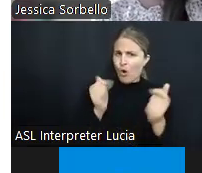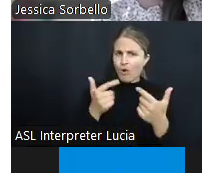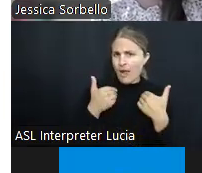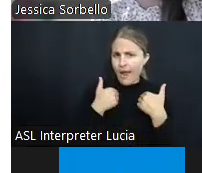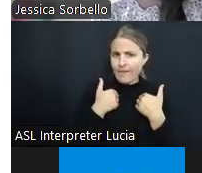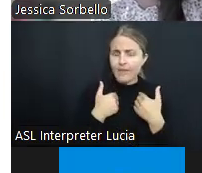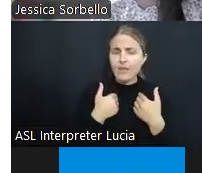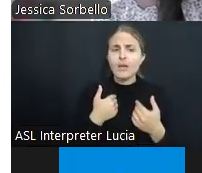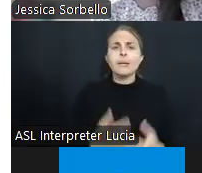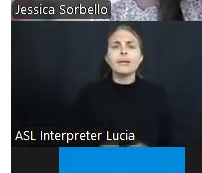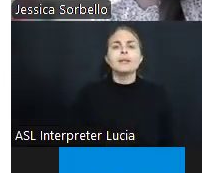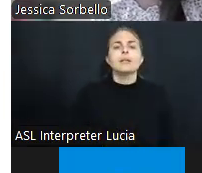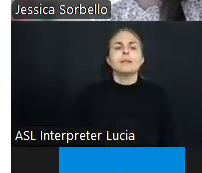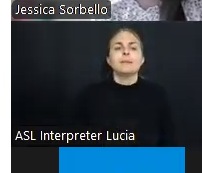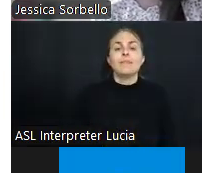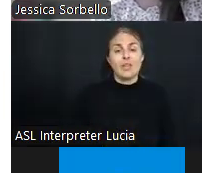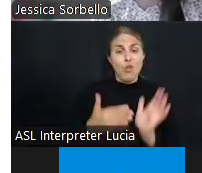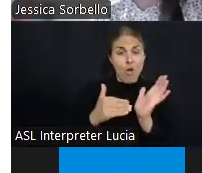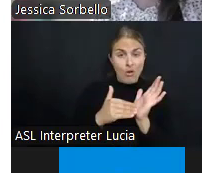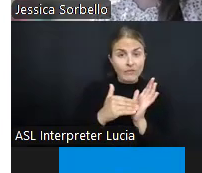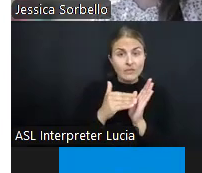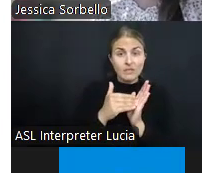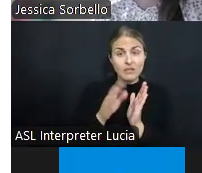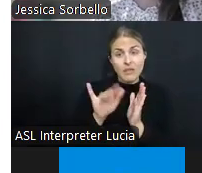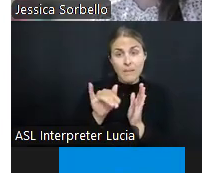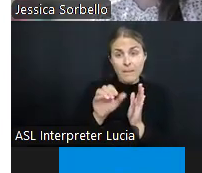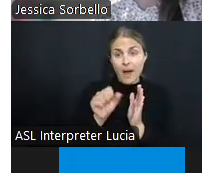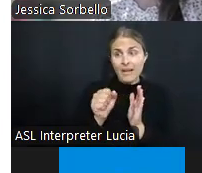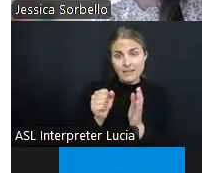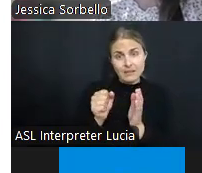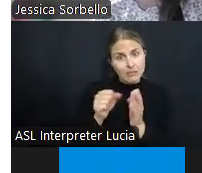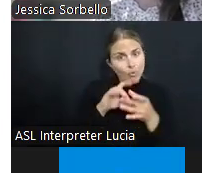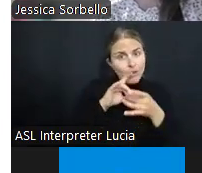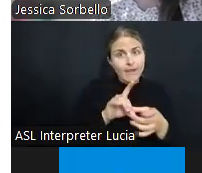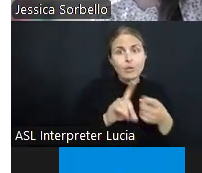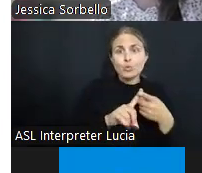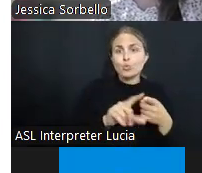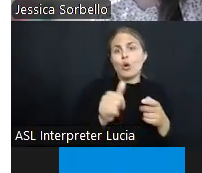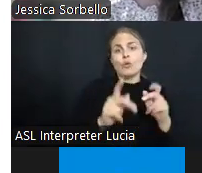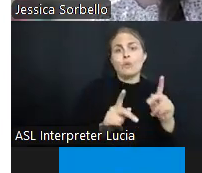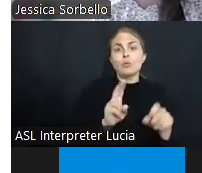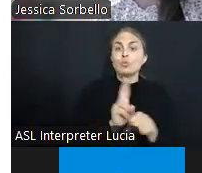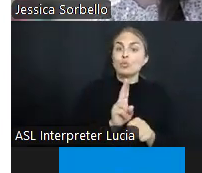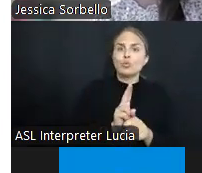substance use. And so, as we kind of look at the ability to navigate these conversations, are there any biases or